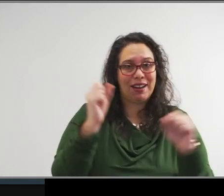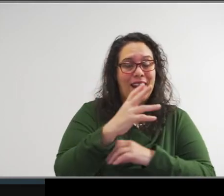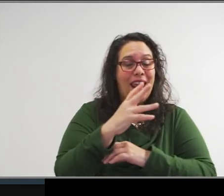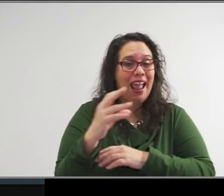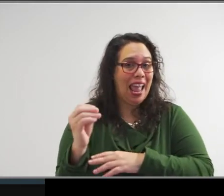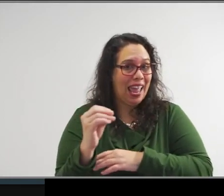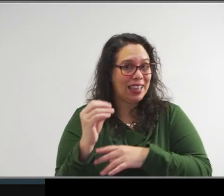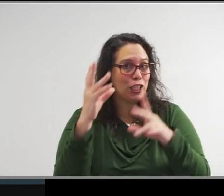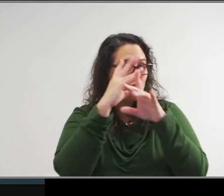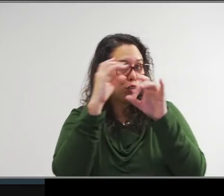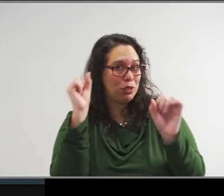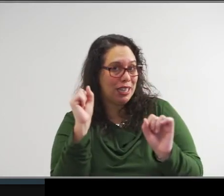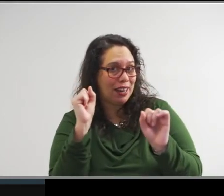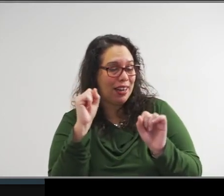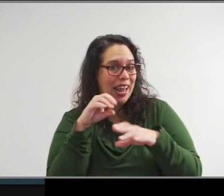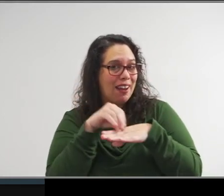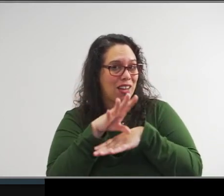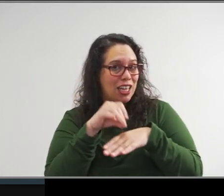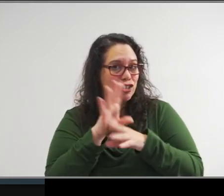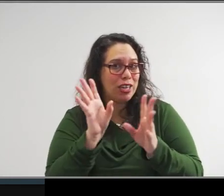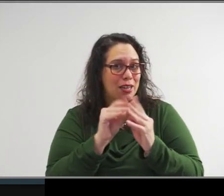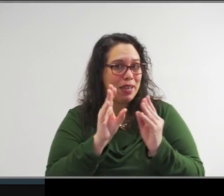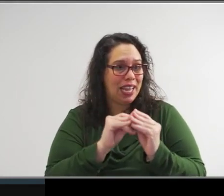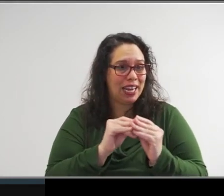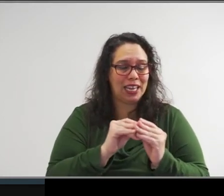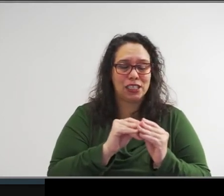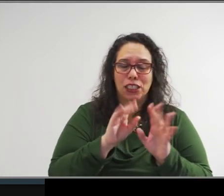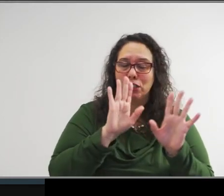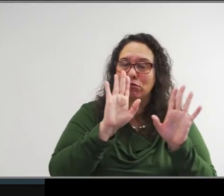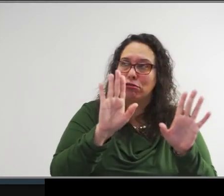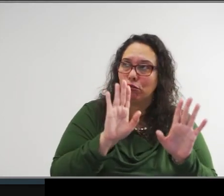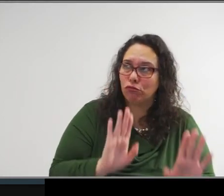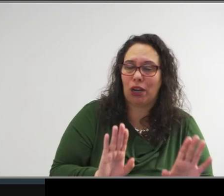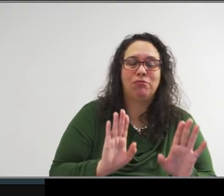committee and has brought great voice to that committee.